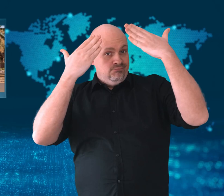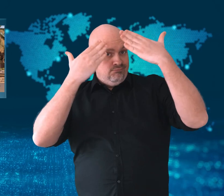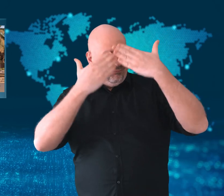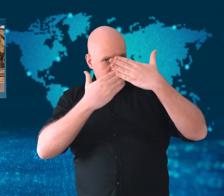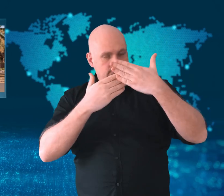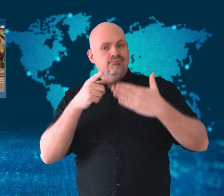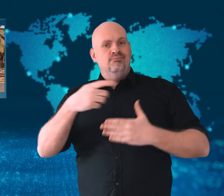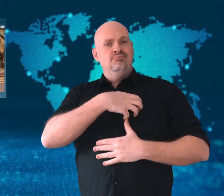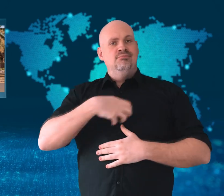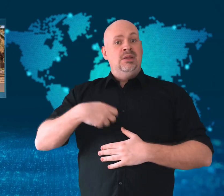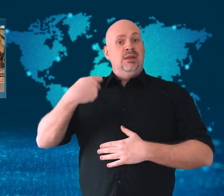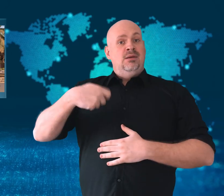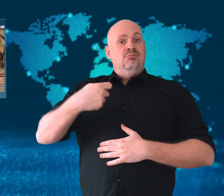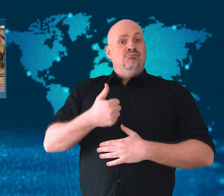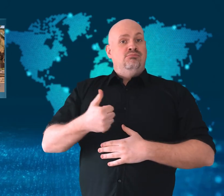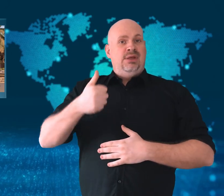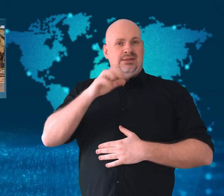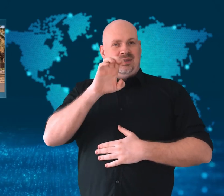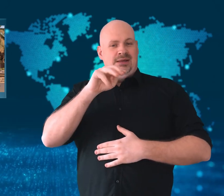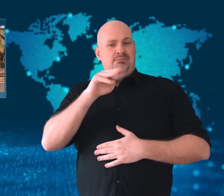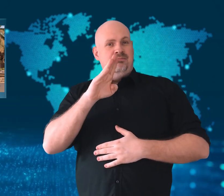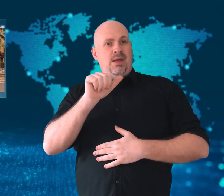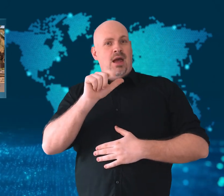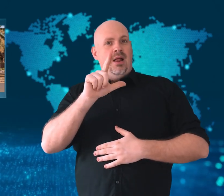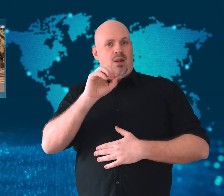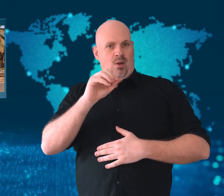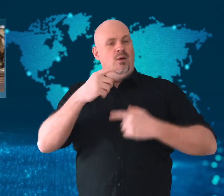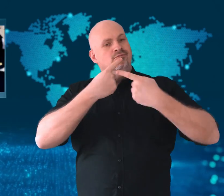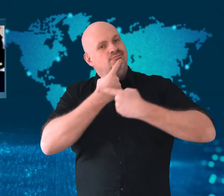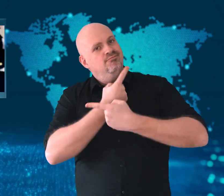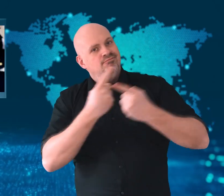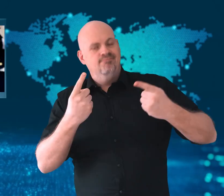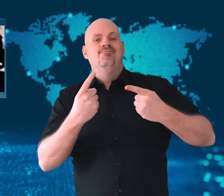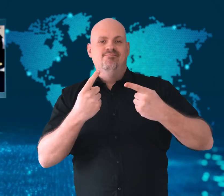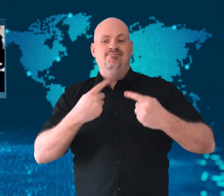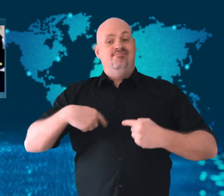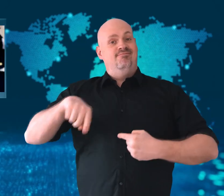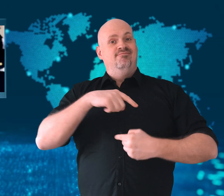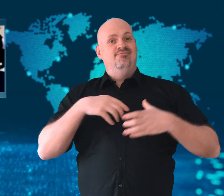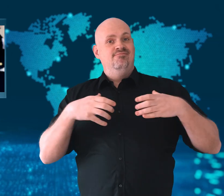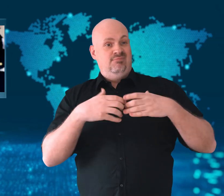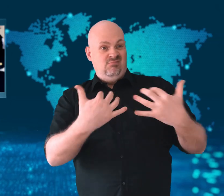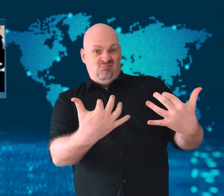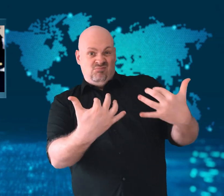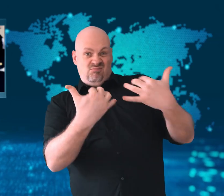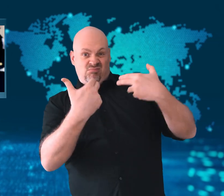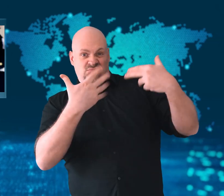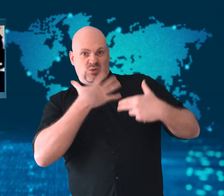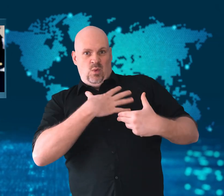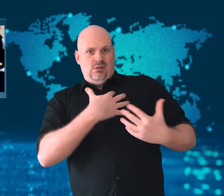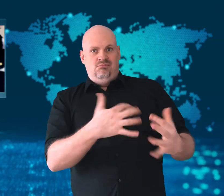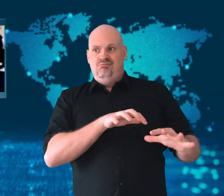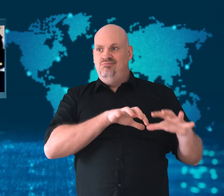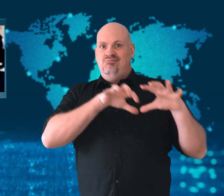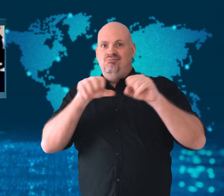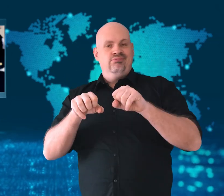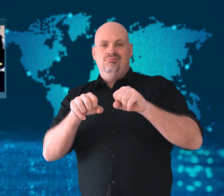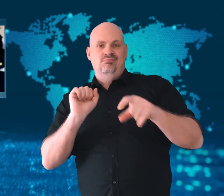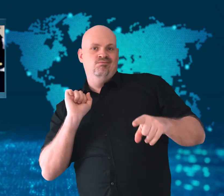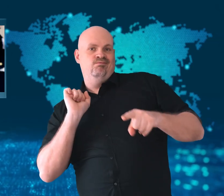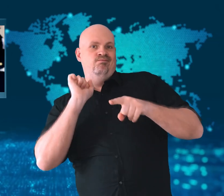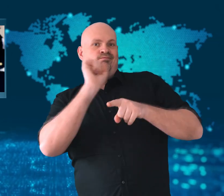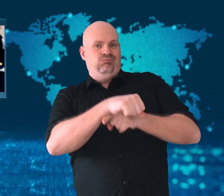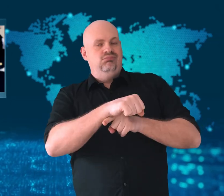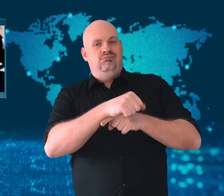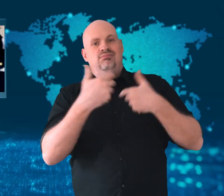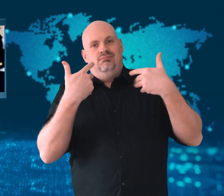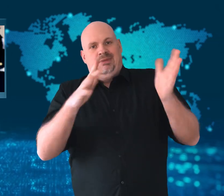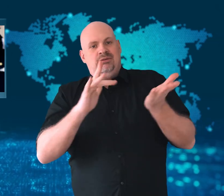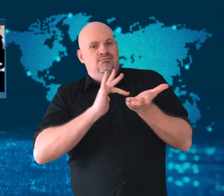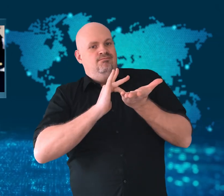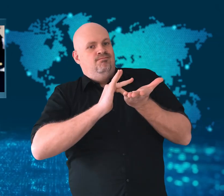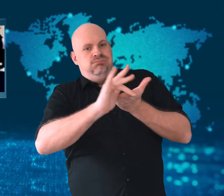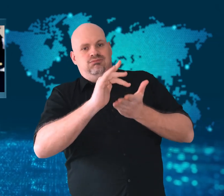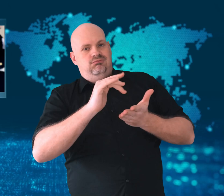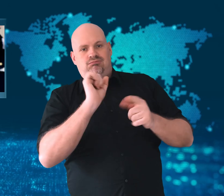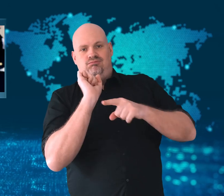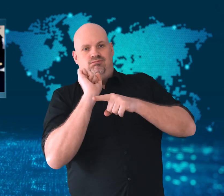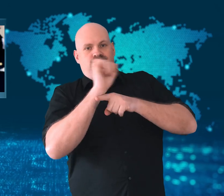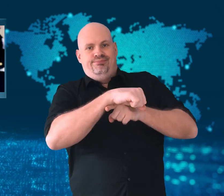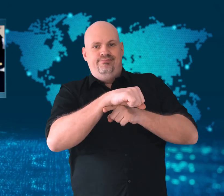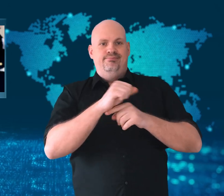President Embalo announced that security forces had stopped the coup.